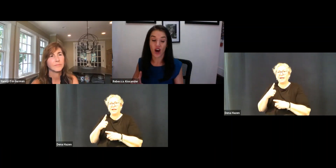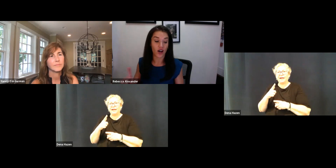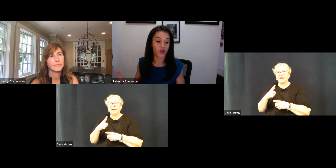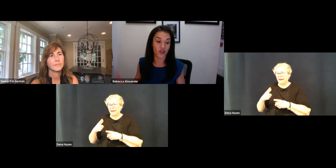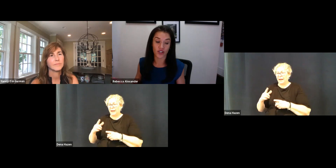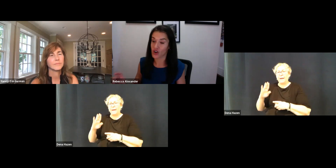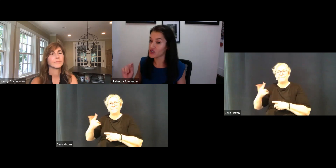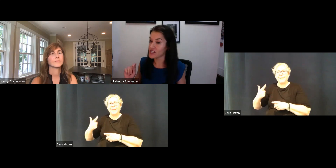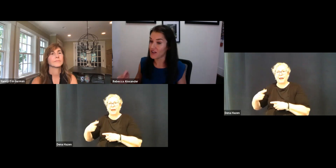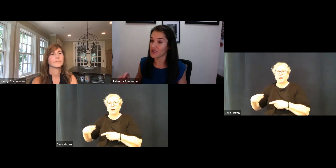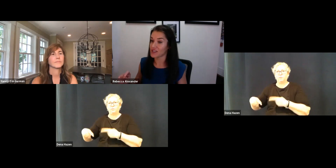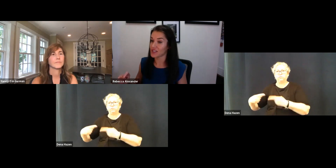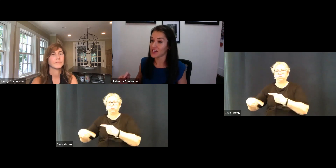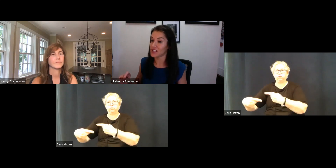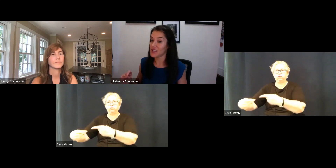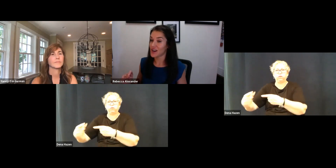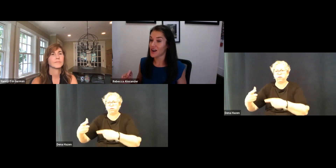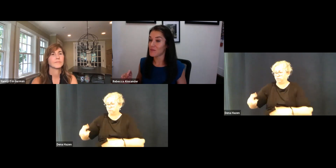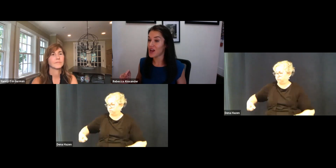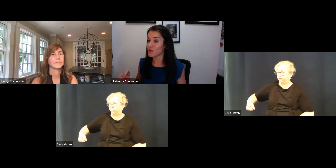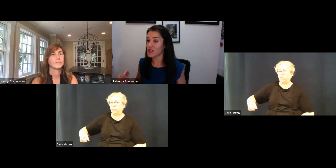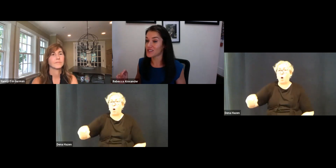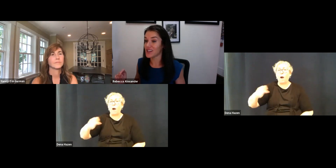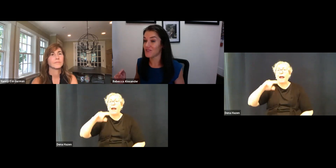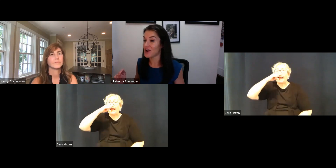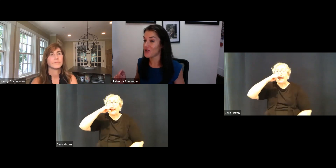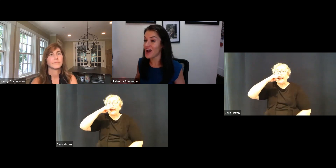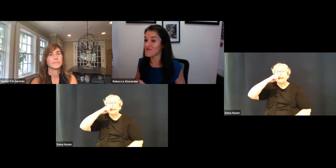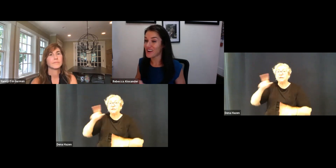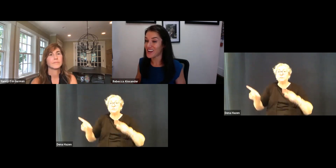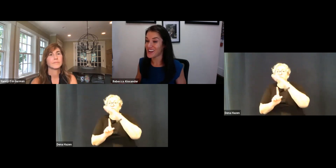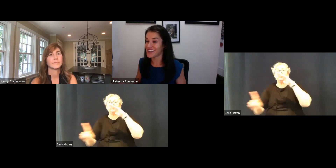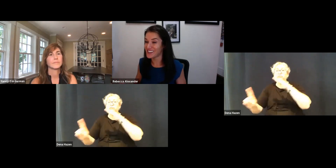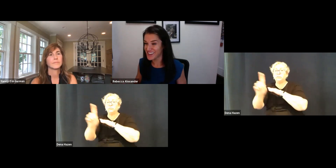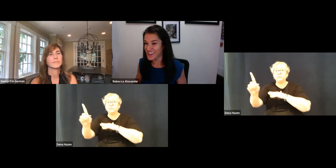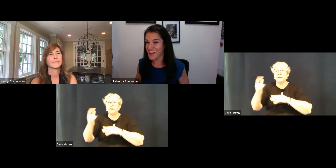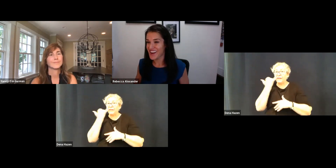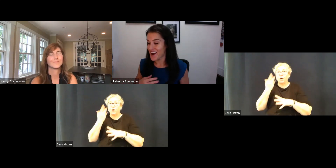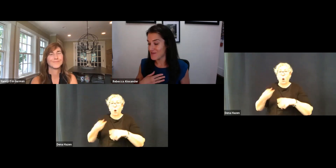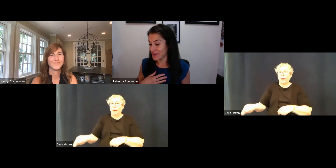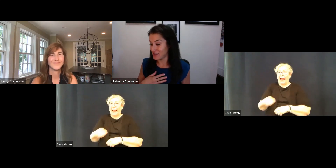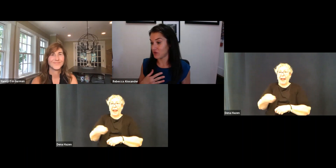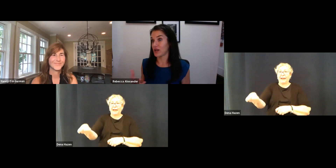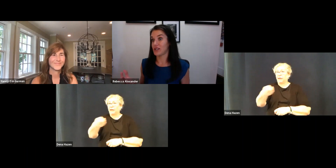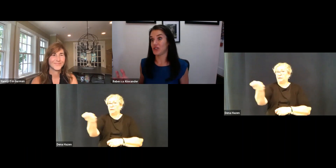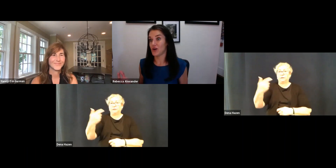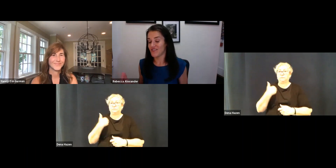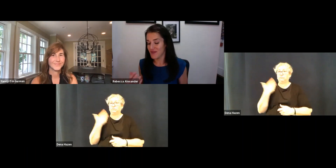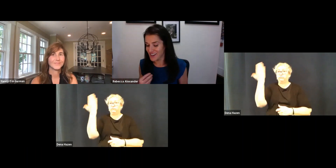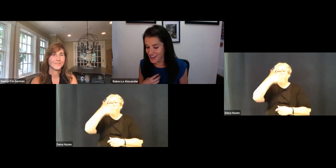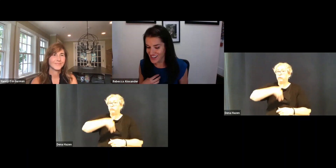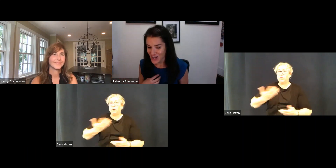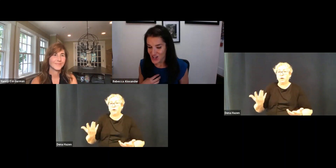Toddlers are definitely at risk if I don't have my cane. Even when I do have my cane.